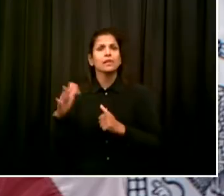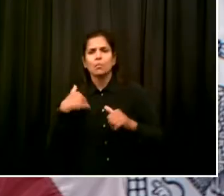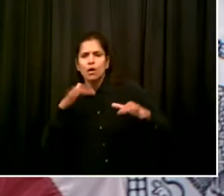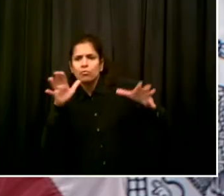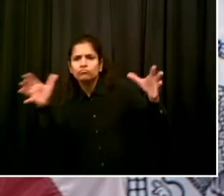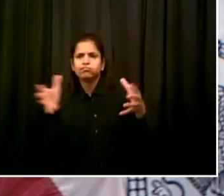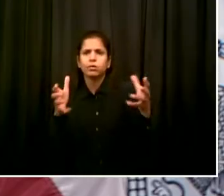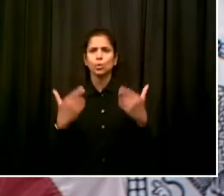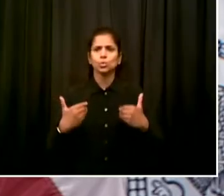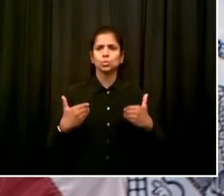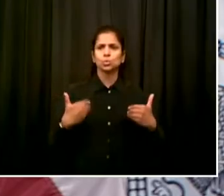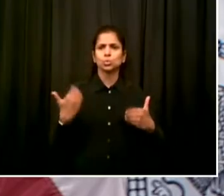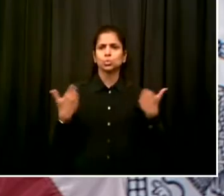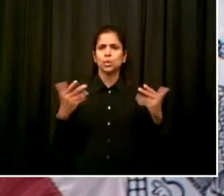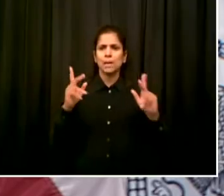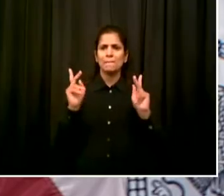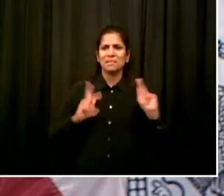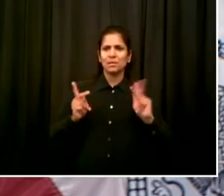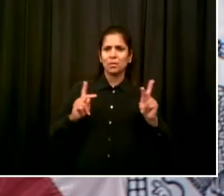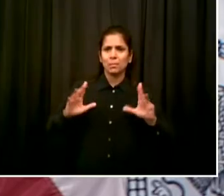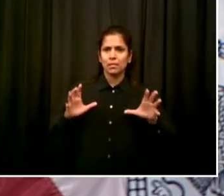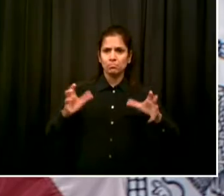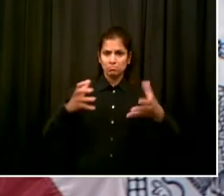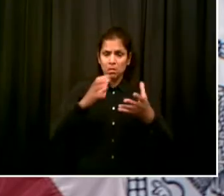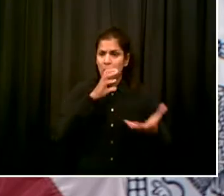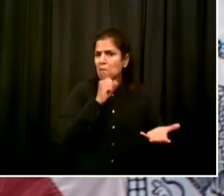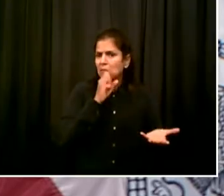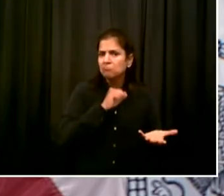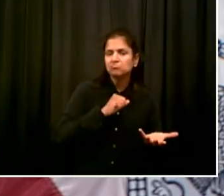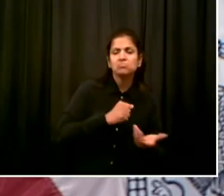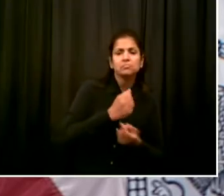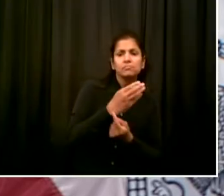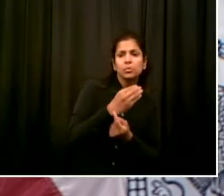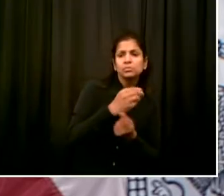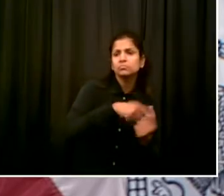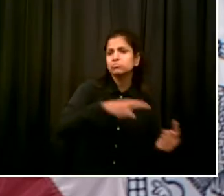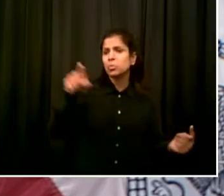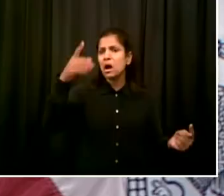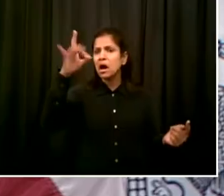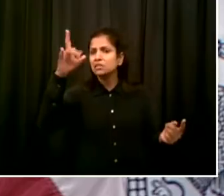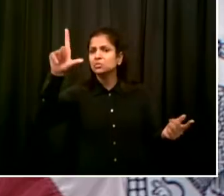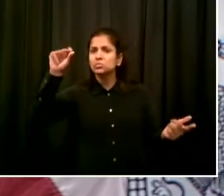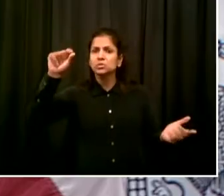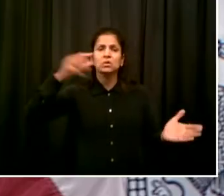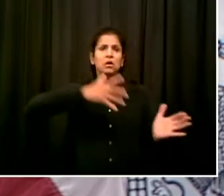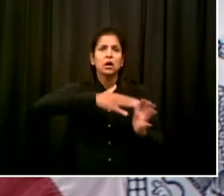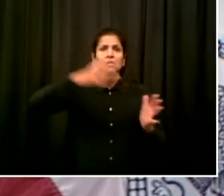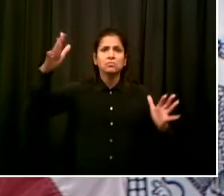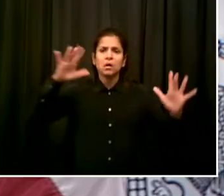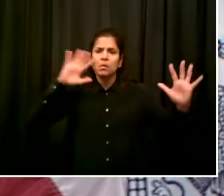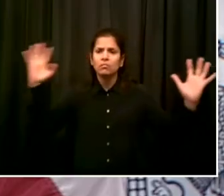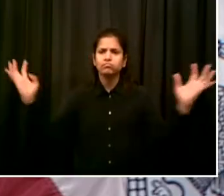WHAT THEY SHOULD THINK, BUT TO HEAR FROM THEM WHAT THEY NEED . THEY ARE THE FUTRUE OF THE CITY . HOW WE